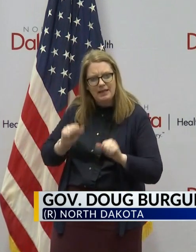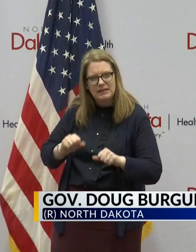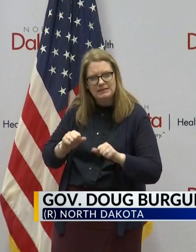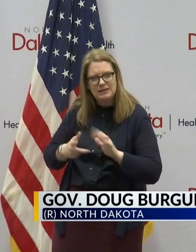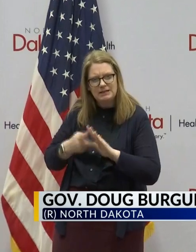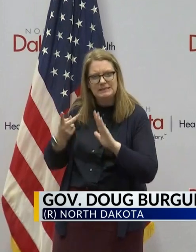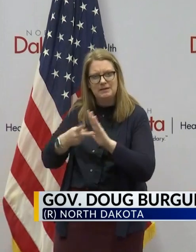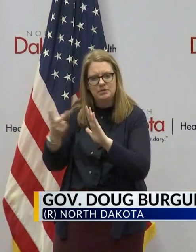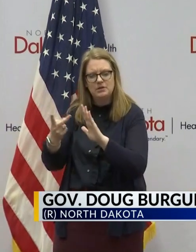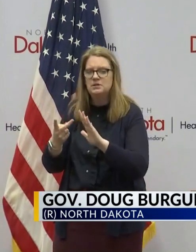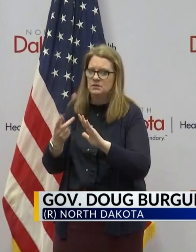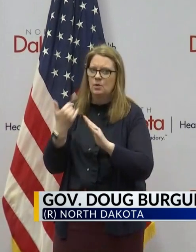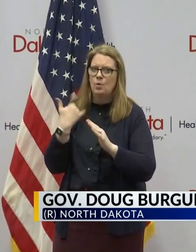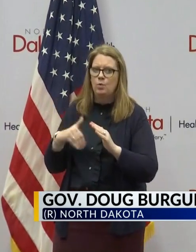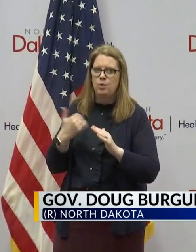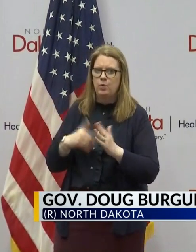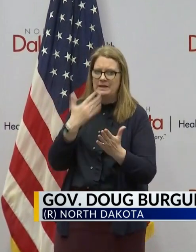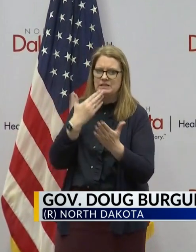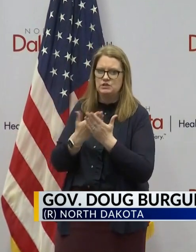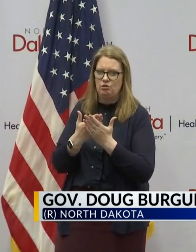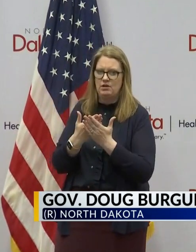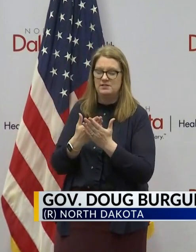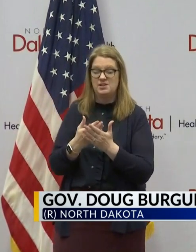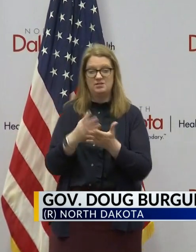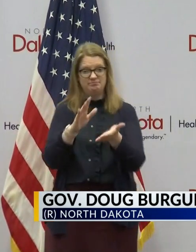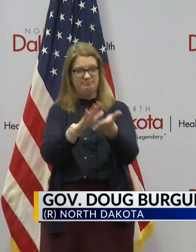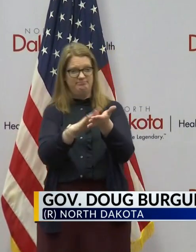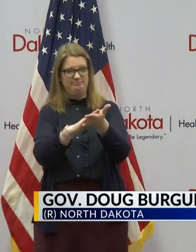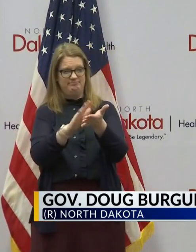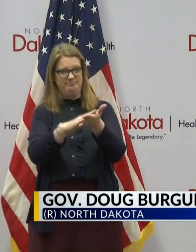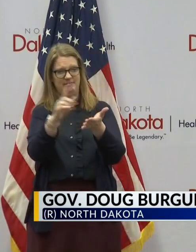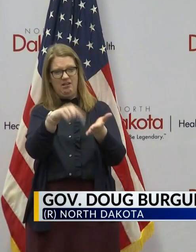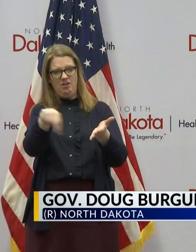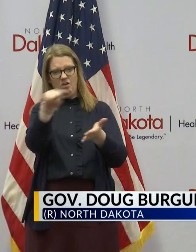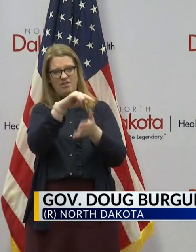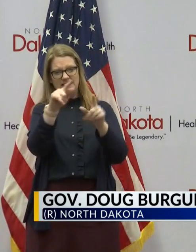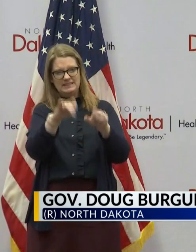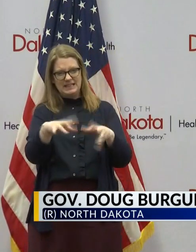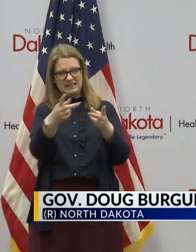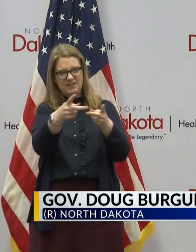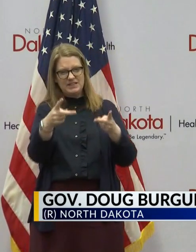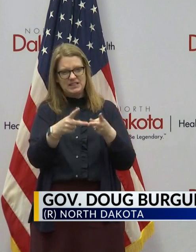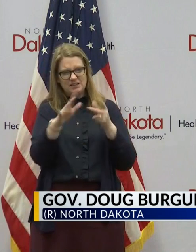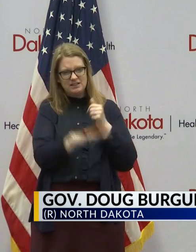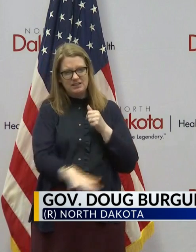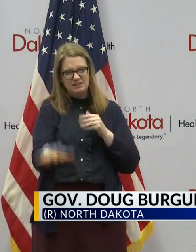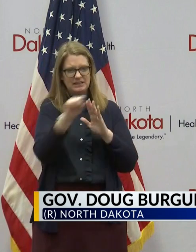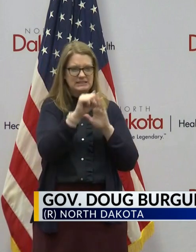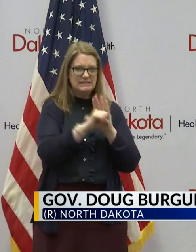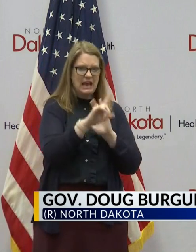WE SAID LAST WEEK THAT WE'RE WORKING ON DOUBLING OUR TESTING